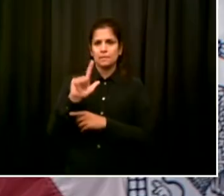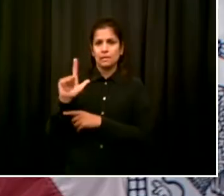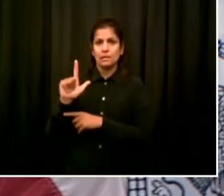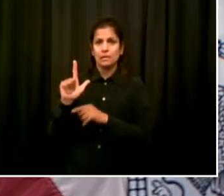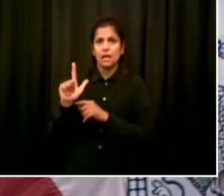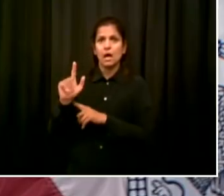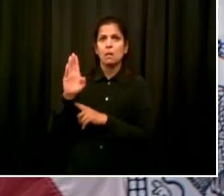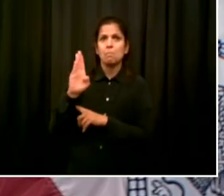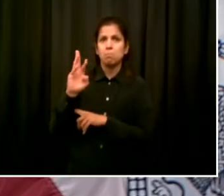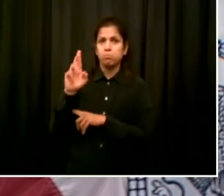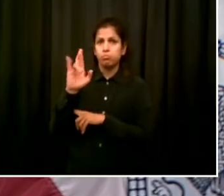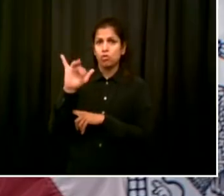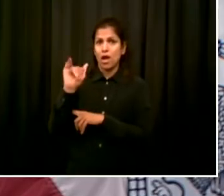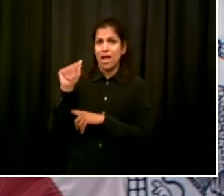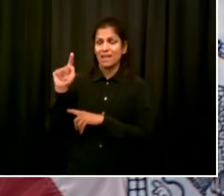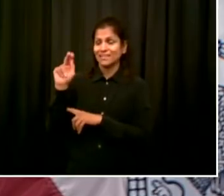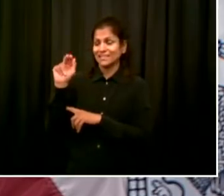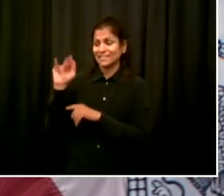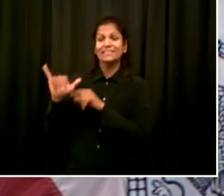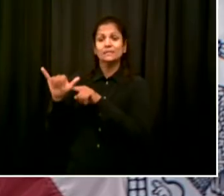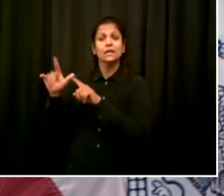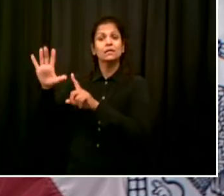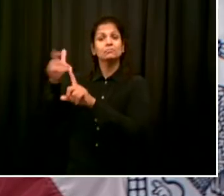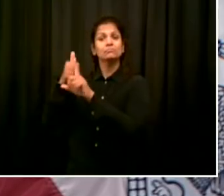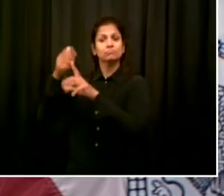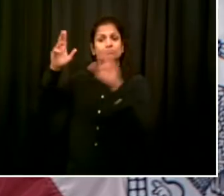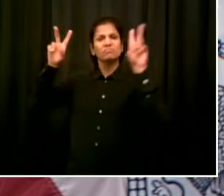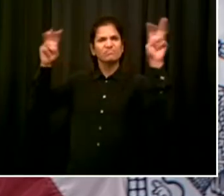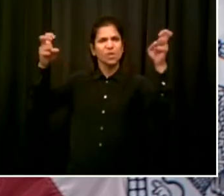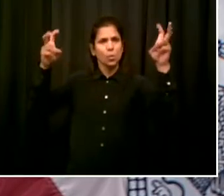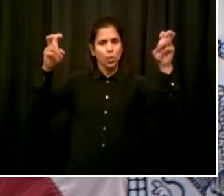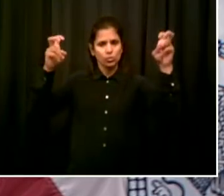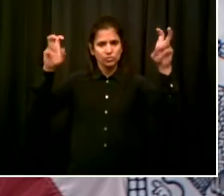COMMISSIONER . BILL SAID THIS TO ME YEARS AGO